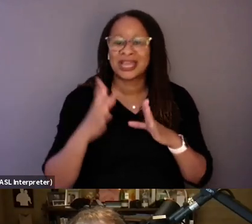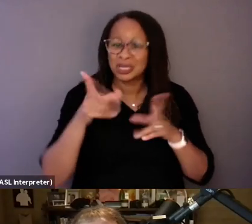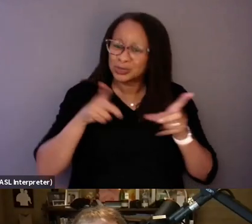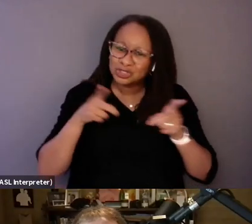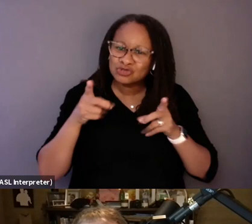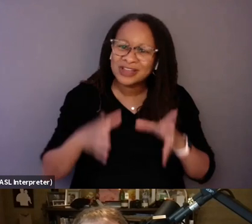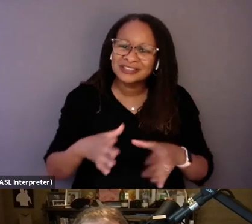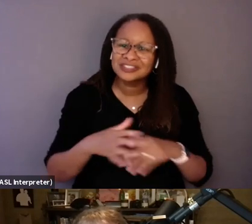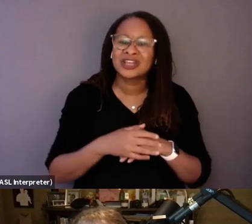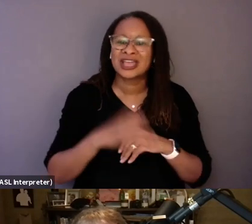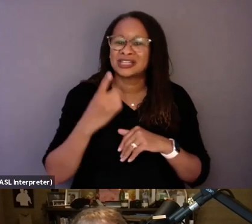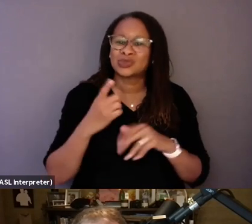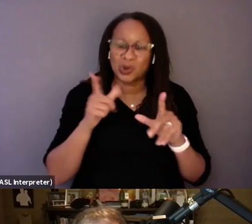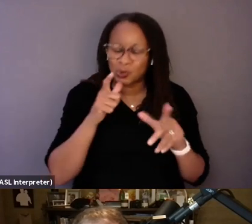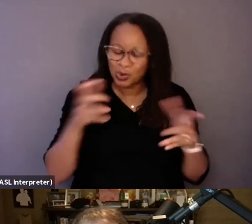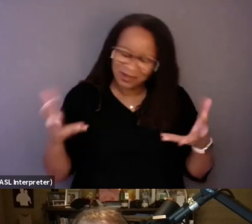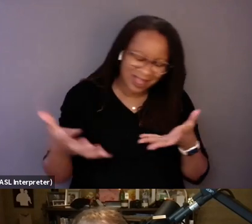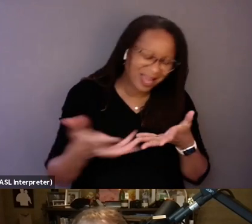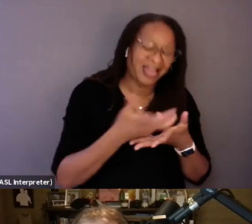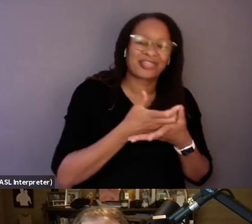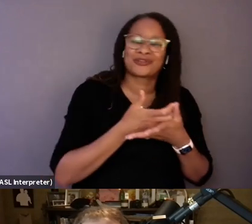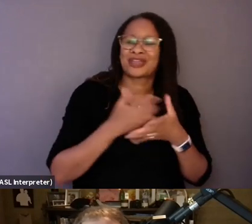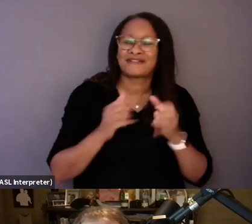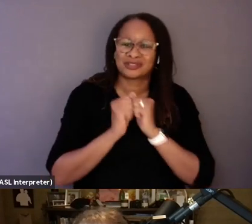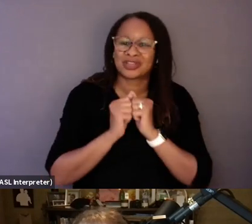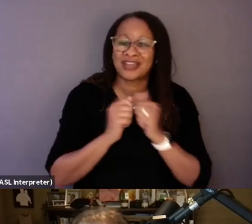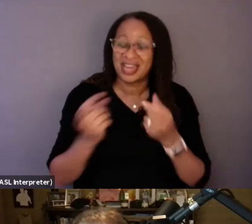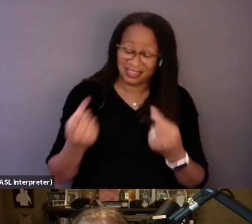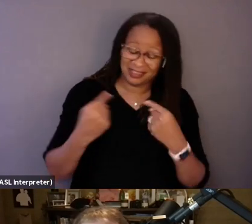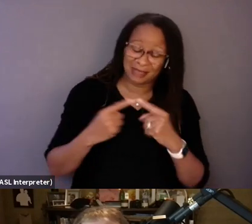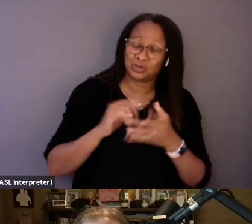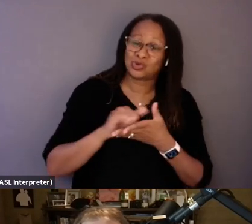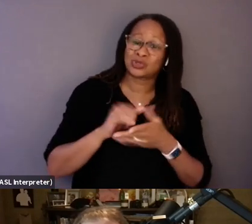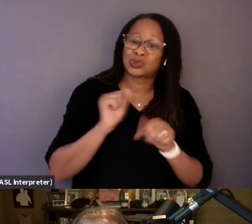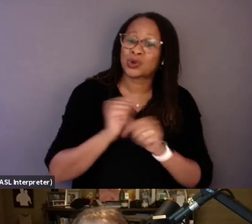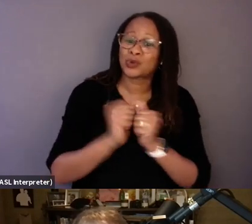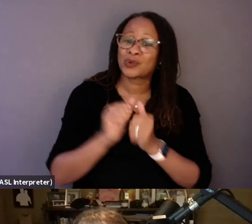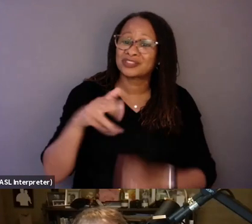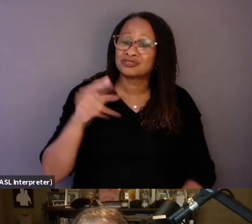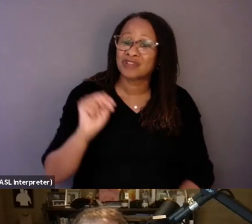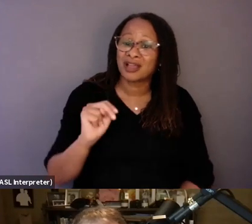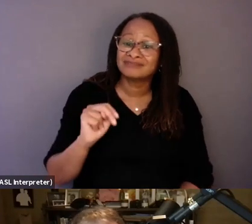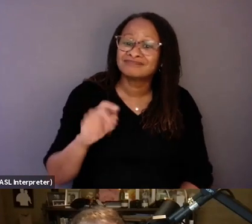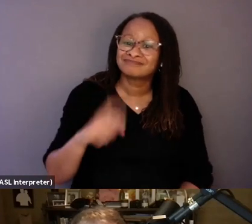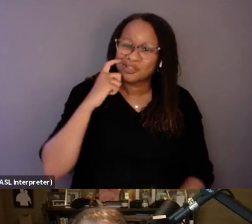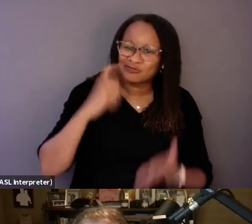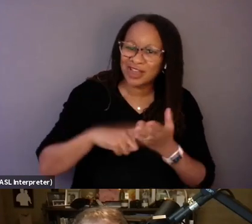He was the one that gathered them all. They all came to New York to work with John. And he's recognized, Harold Ramis,